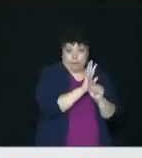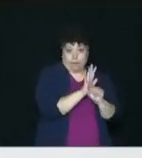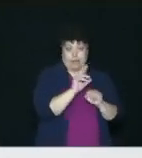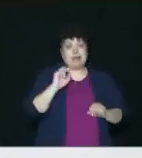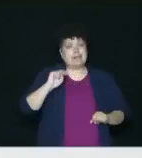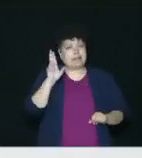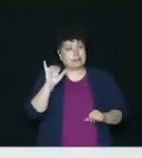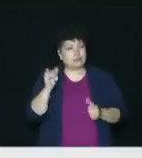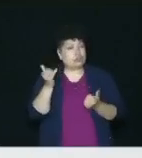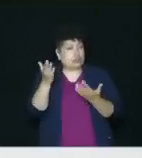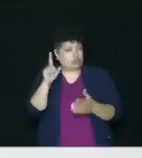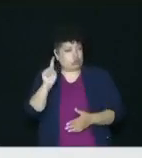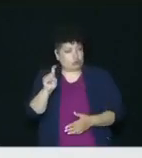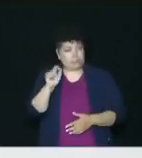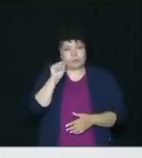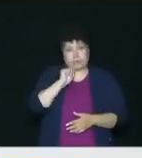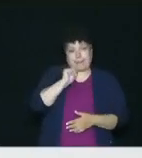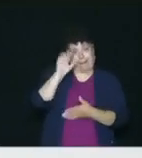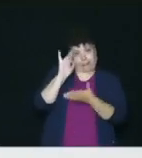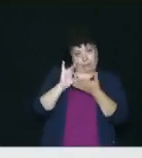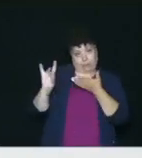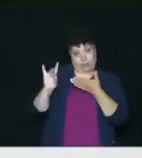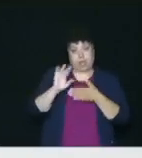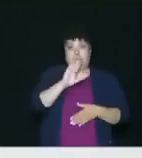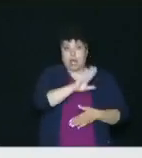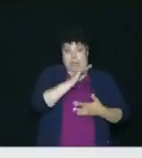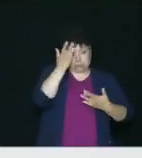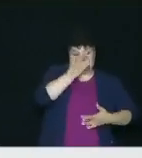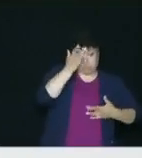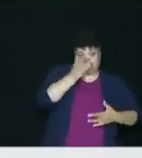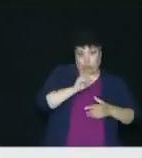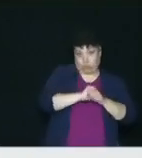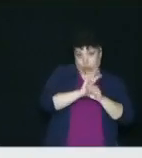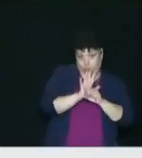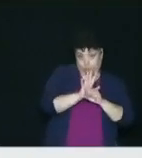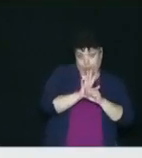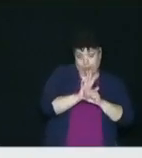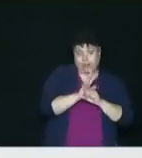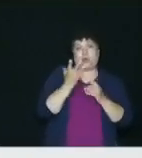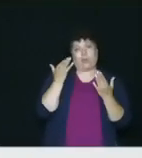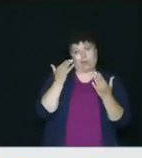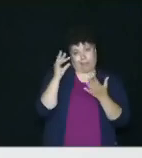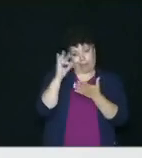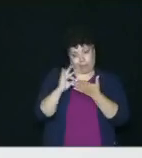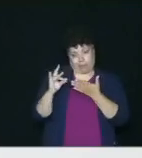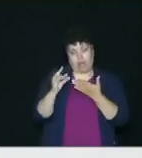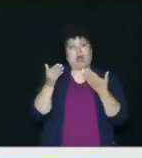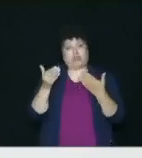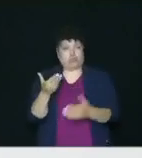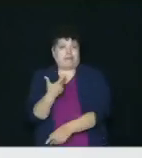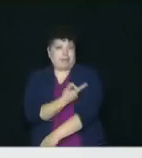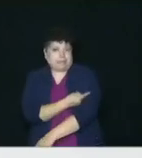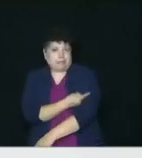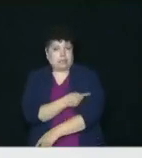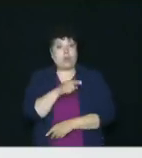LASTING PROTECTION. FOR CHILDREN UNDER FIVE YEARS OF AGE WHO ALREADY HAVE HAD